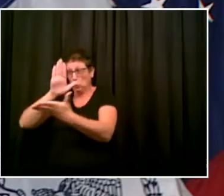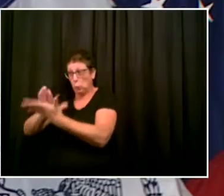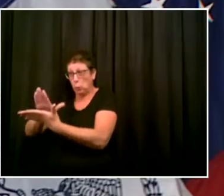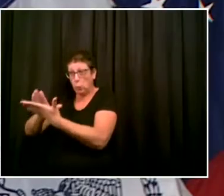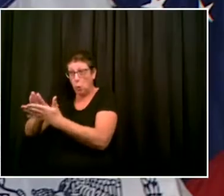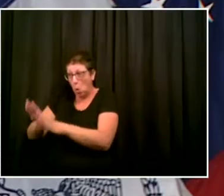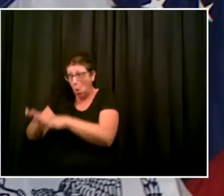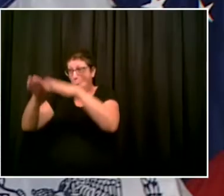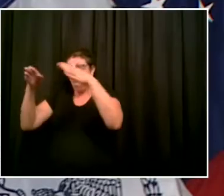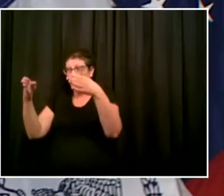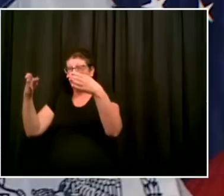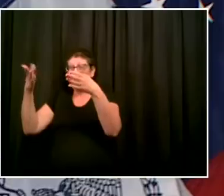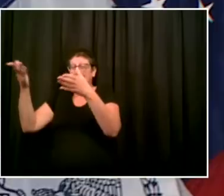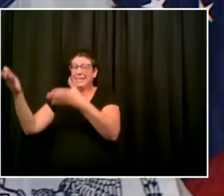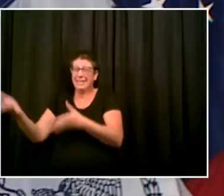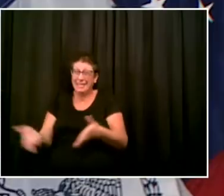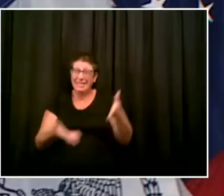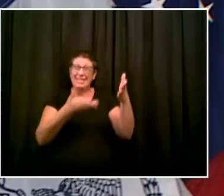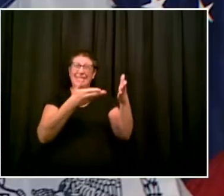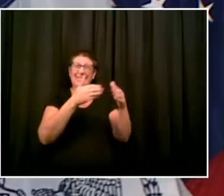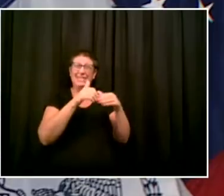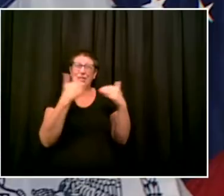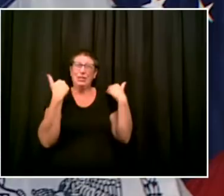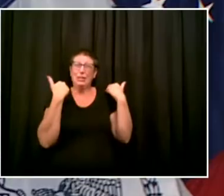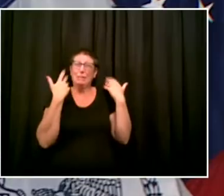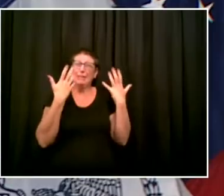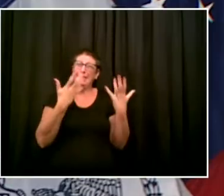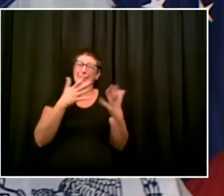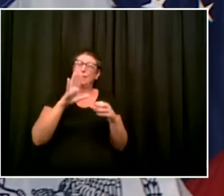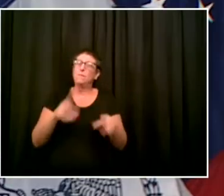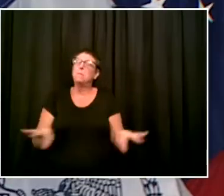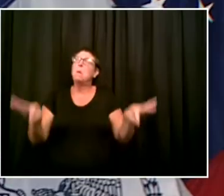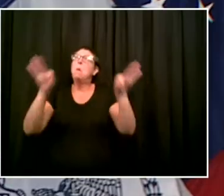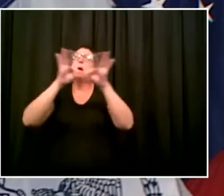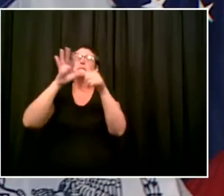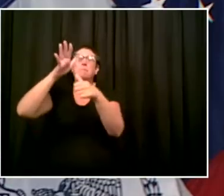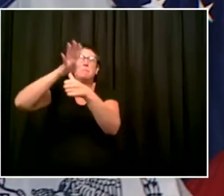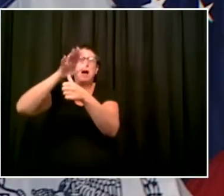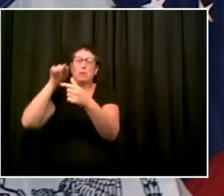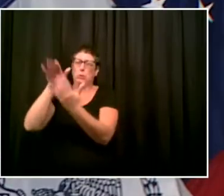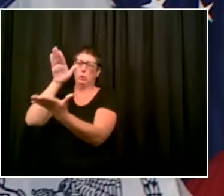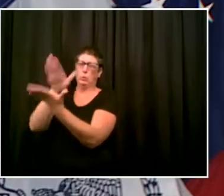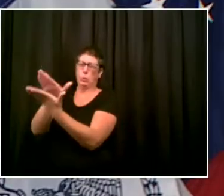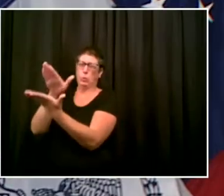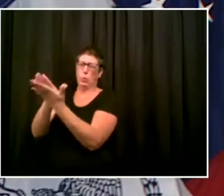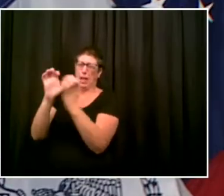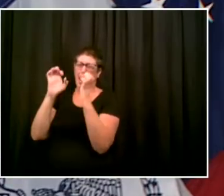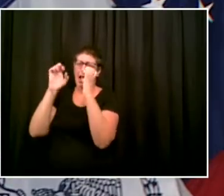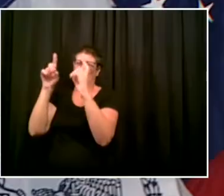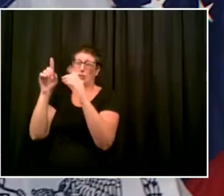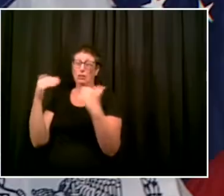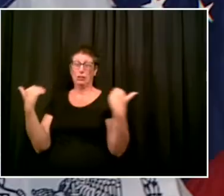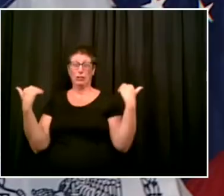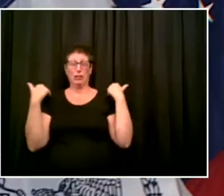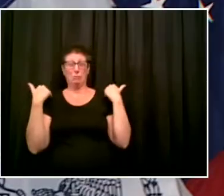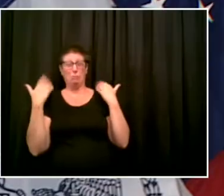CHILDCRAE AND WE NEEDED TO FOCUS TE HDAEPRTNMET F OHEALTH